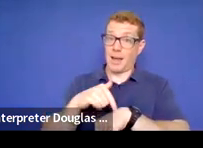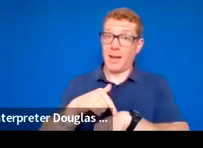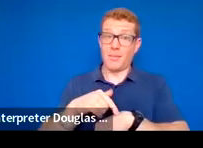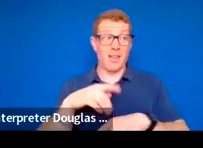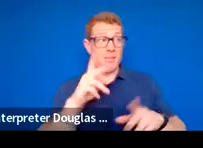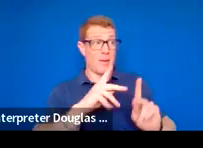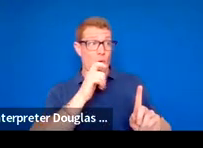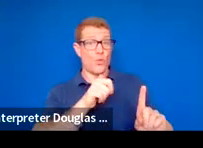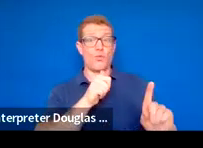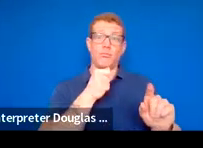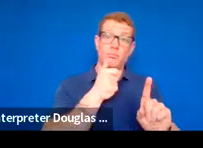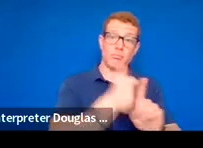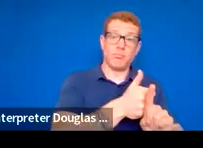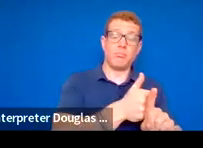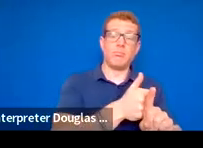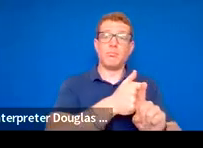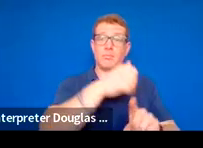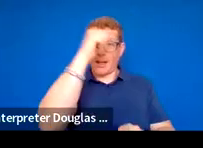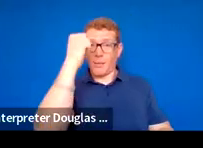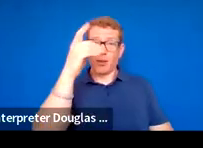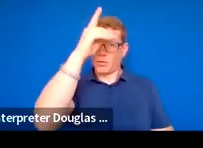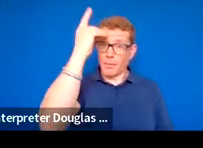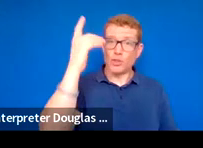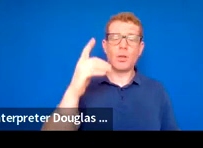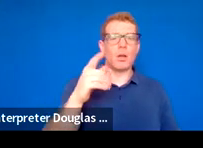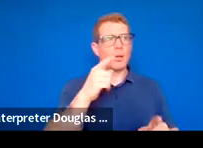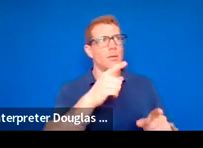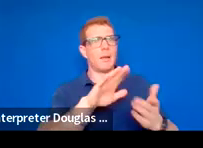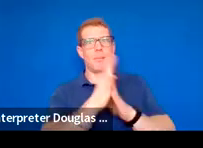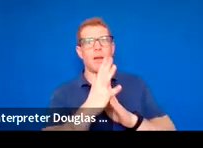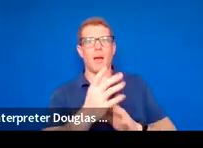work, but they become quick, isolated, and that is very, very difficult.